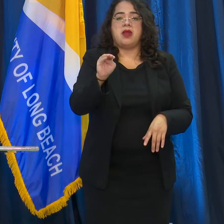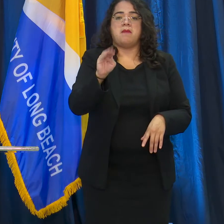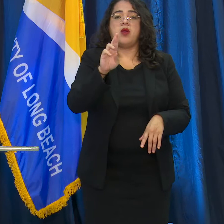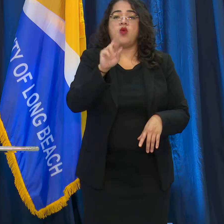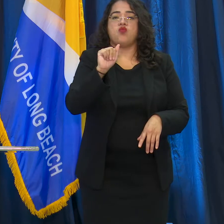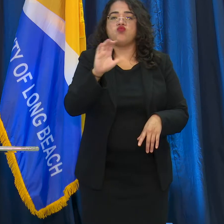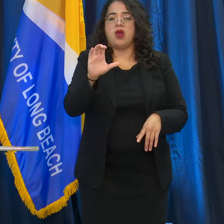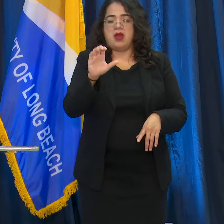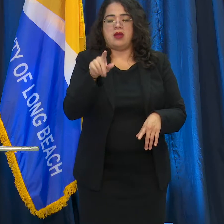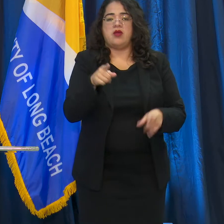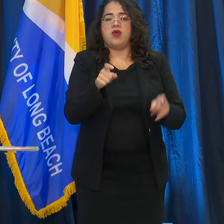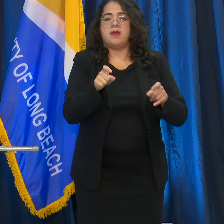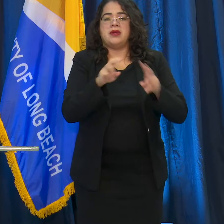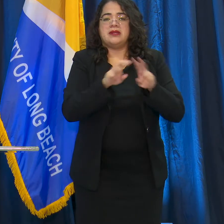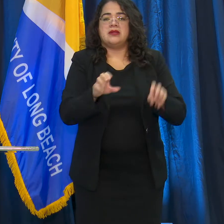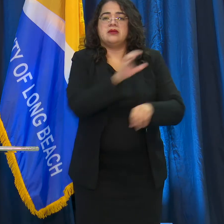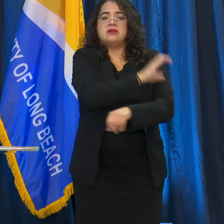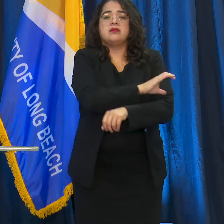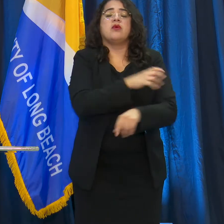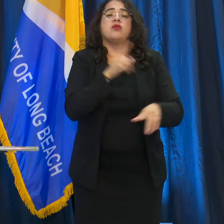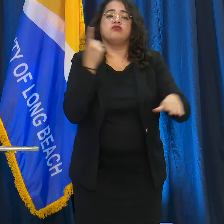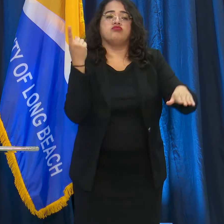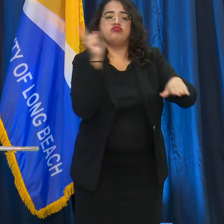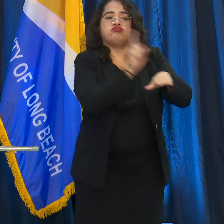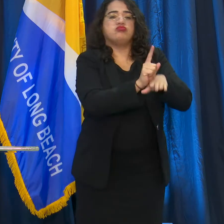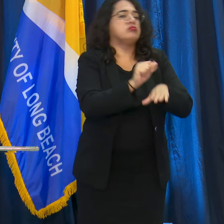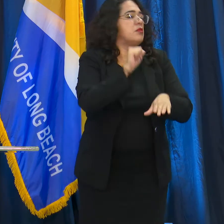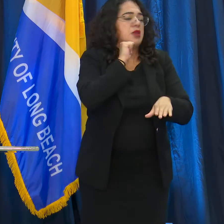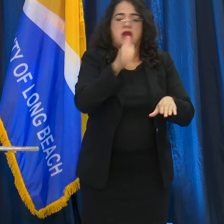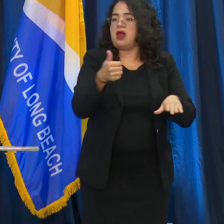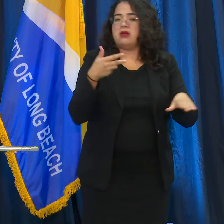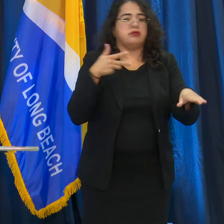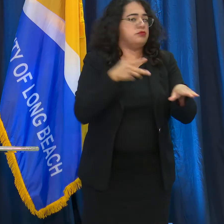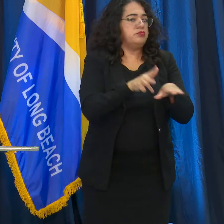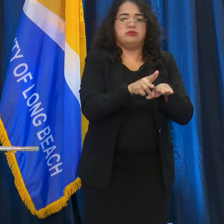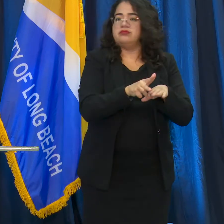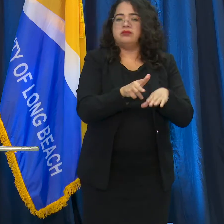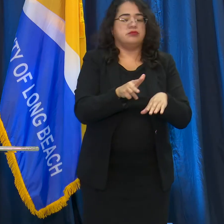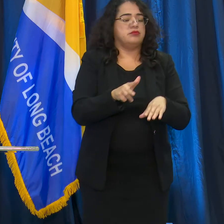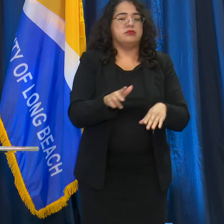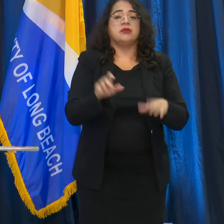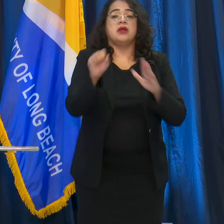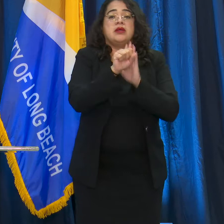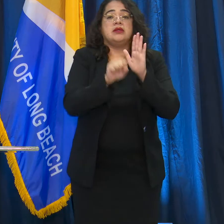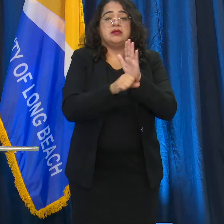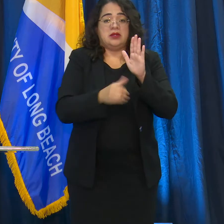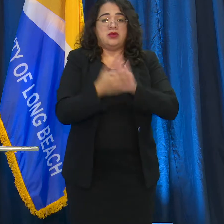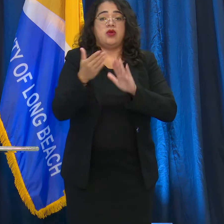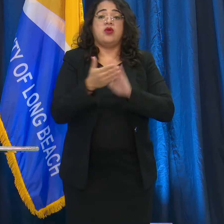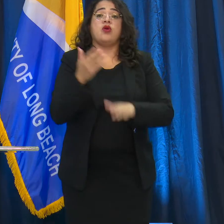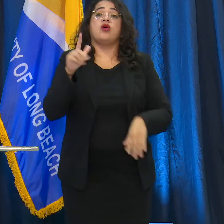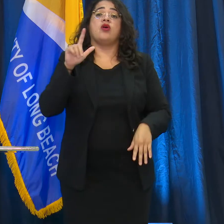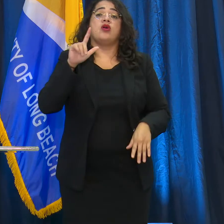It's walk-in only, it's not drive up. In addition, our state-run testing site at Jordan Plus and North Long Beach remains open on weekdays